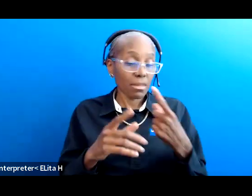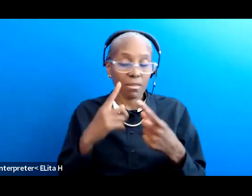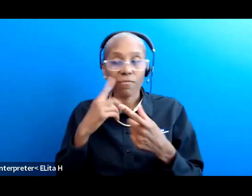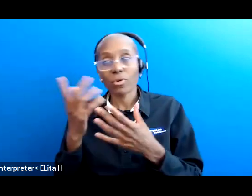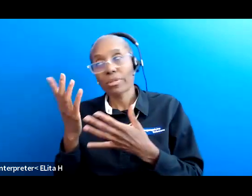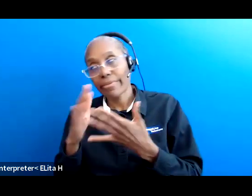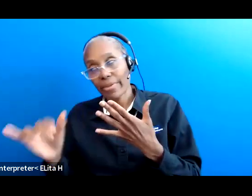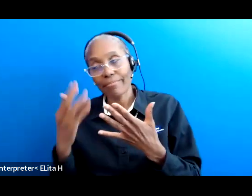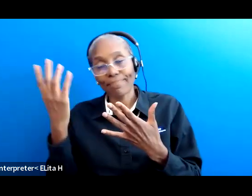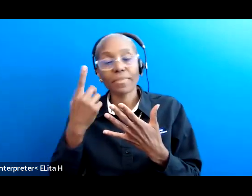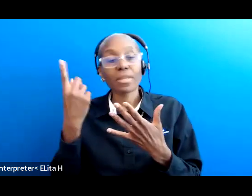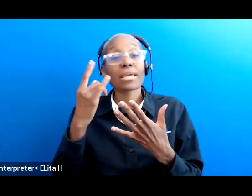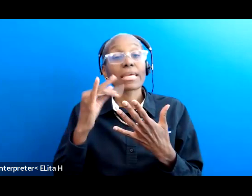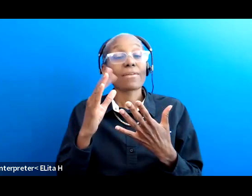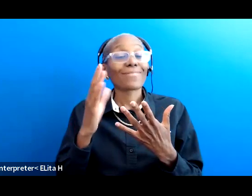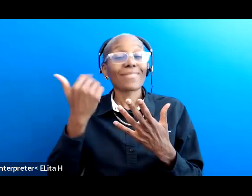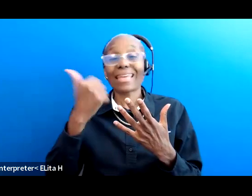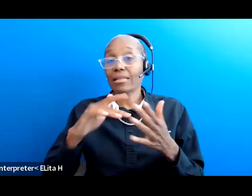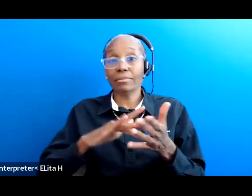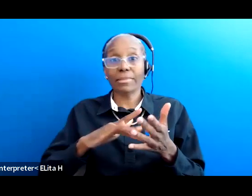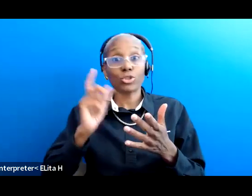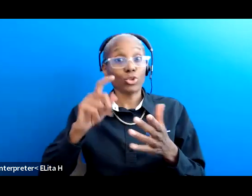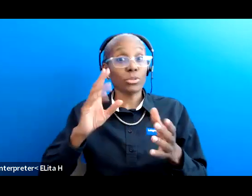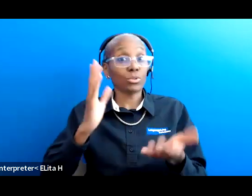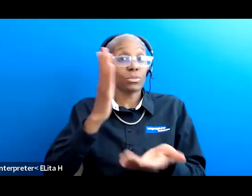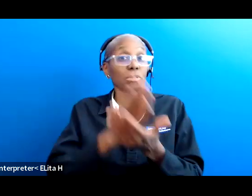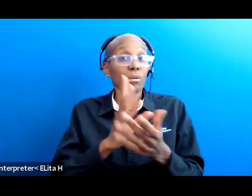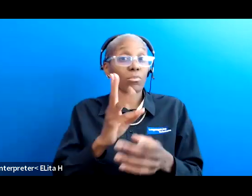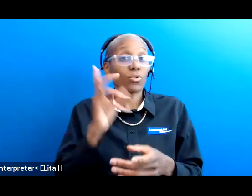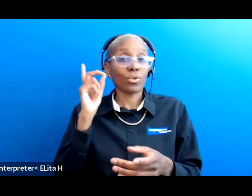If you need to go off any of these medications, you have to titrate off.